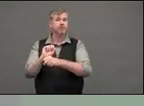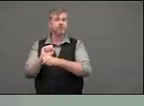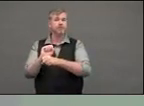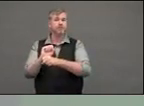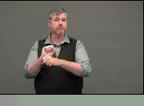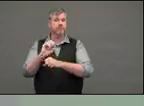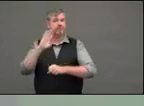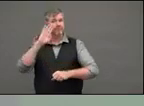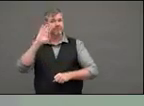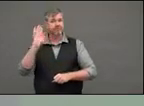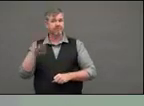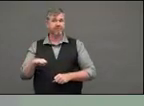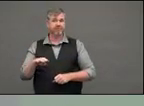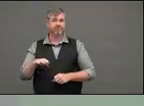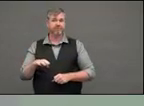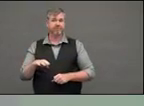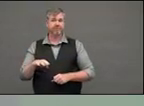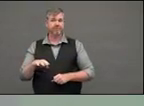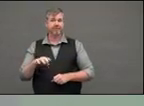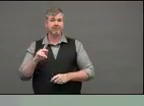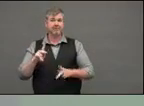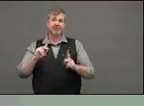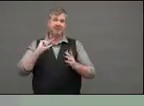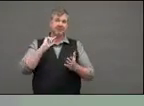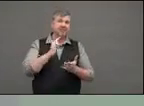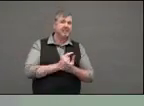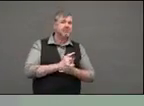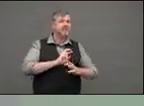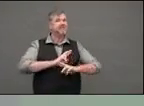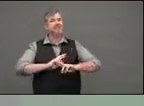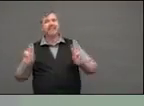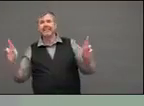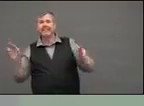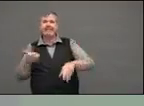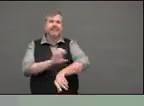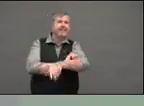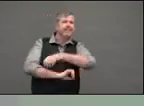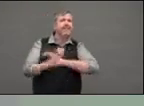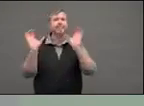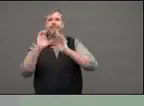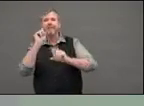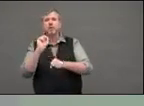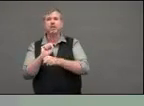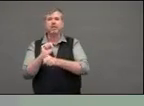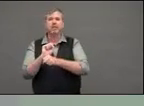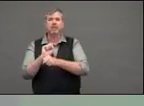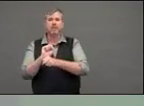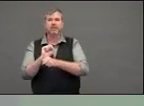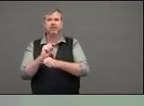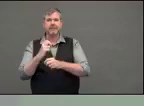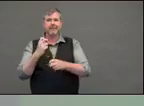graduating they want to find a job and that's super difficult i know it is already difficult when the pandemic wasn't